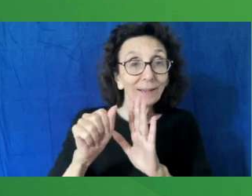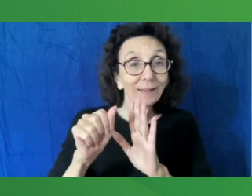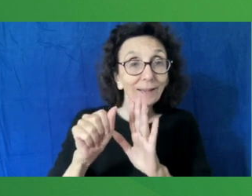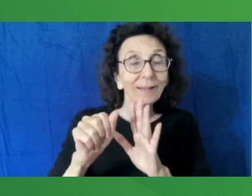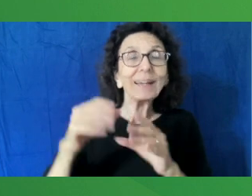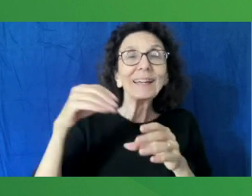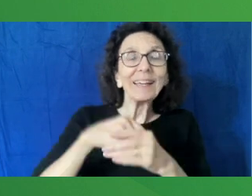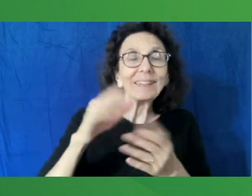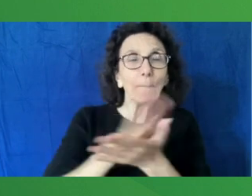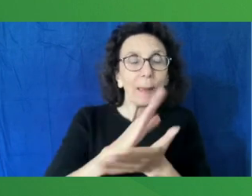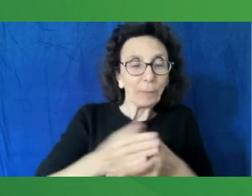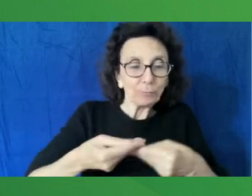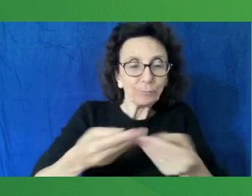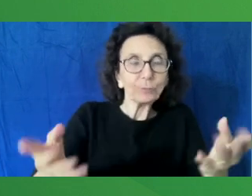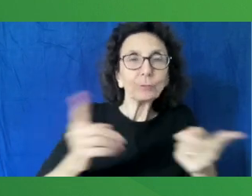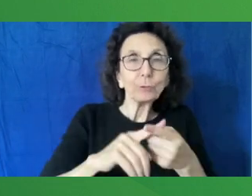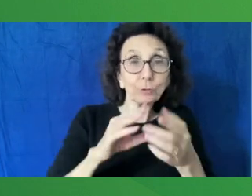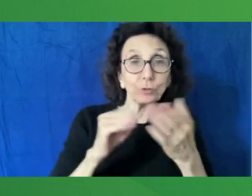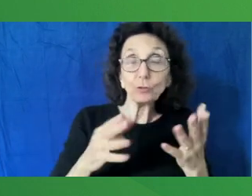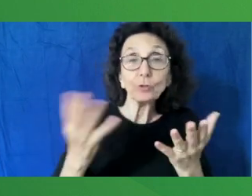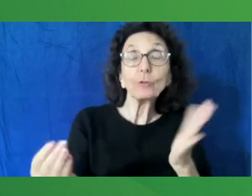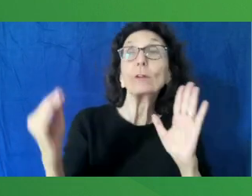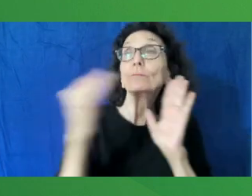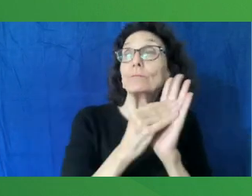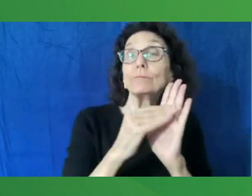So you could include data about your state as well.